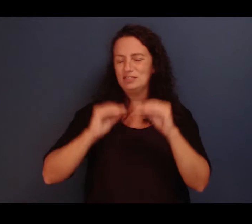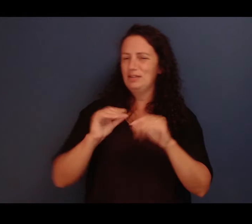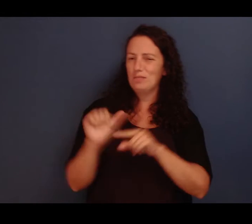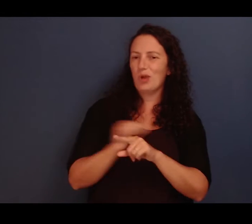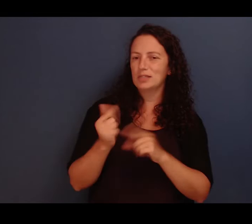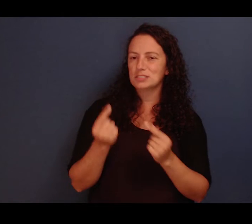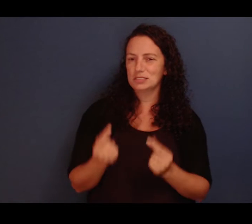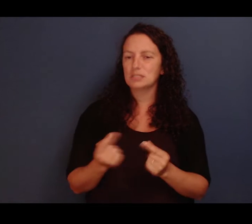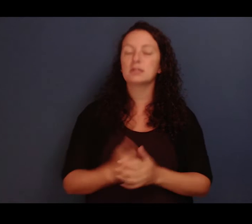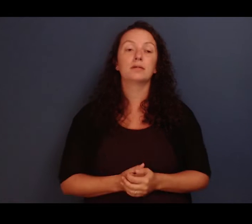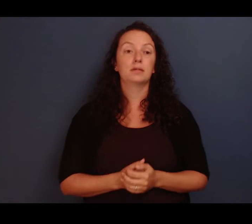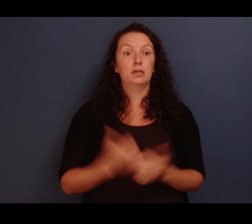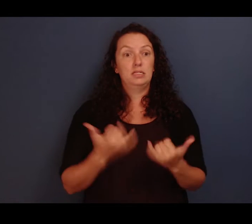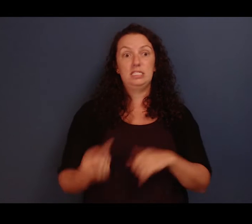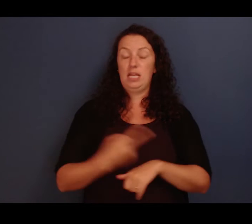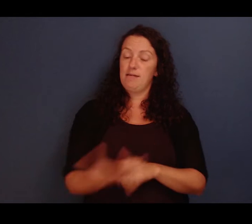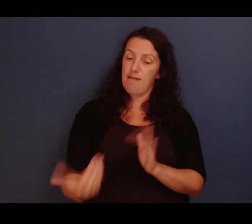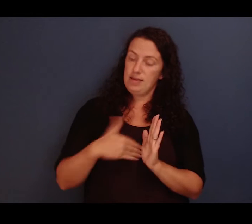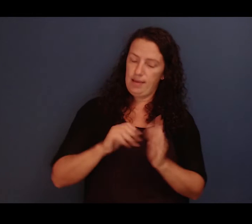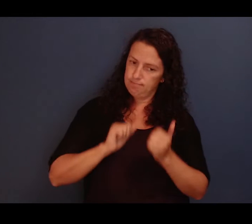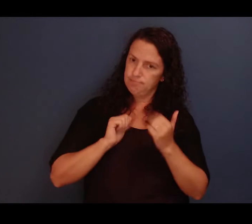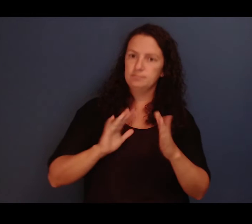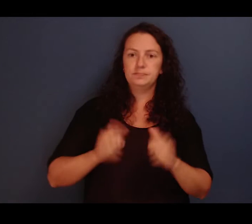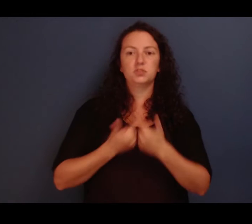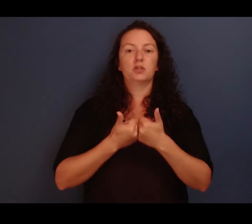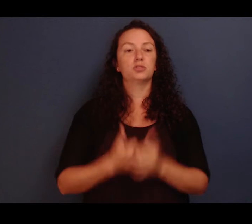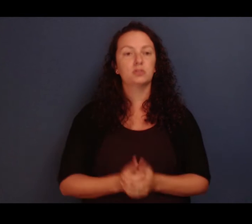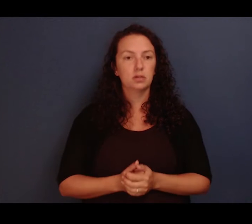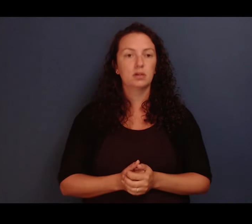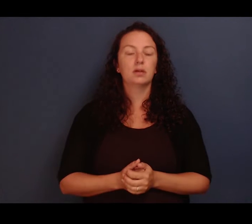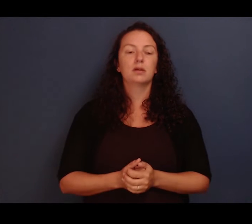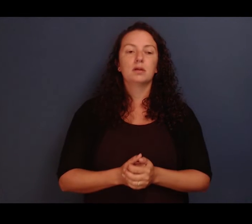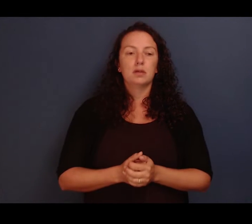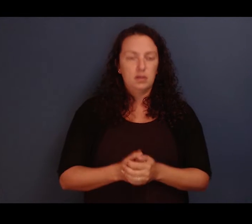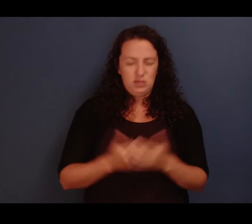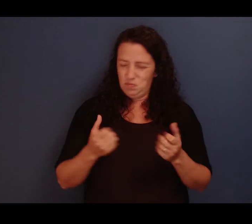Today, we’re at another critical juncture--beyond the inevitable existential questions that